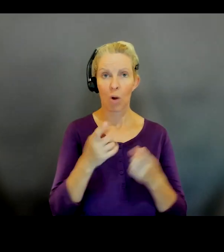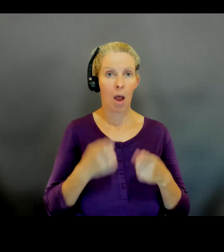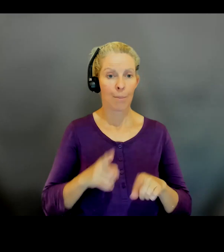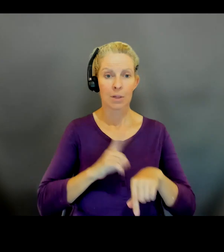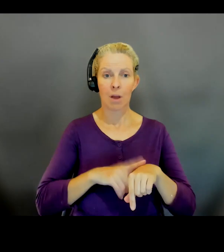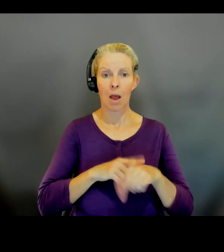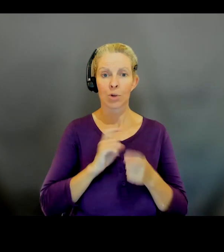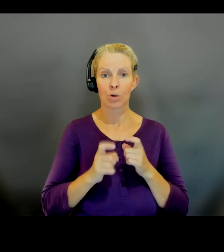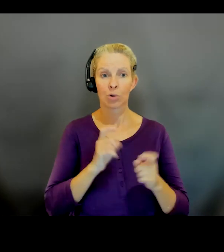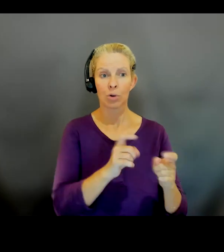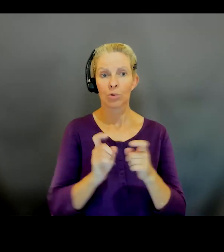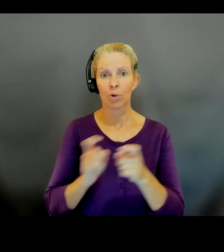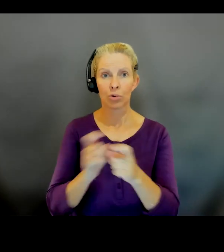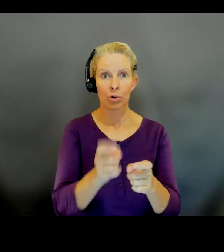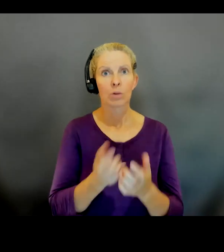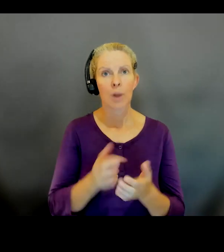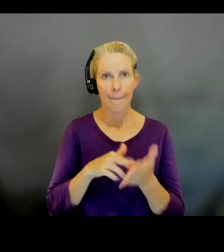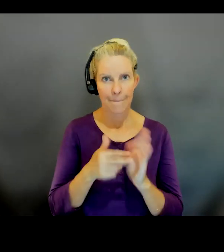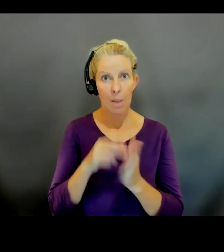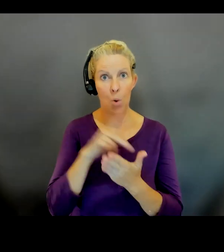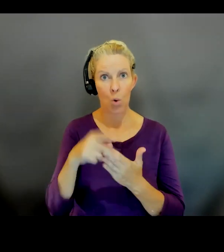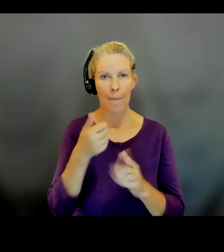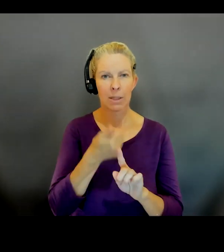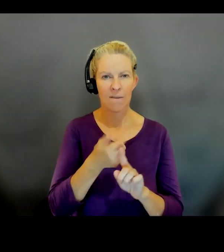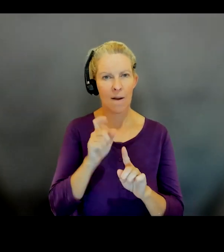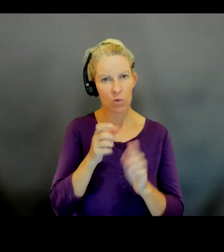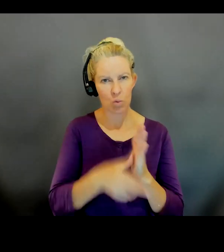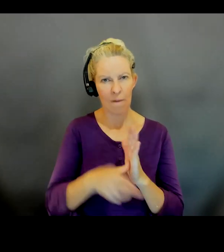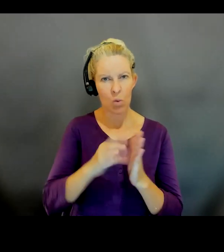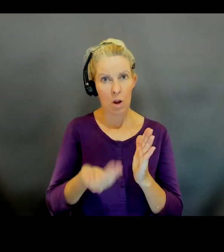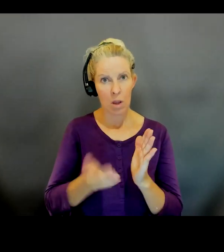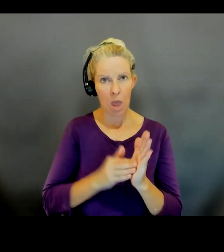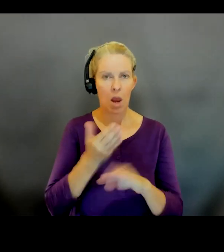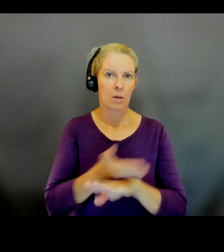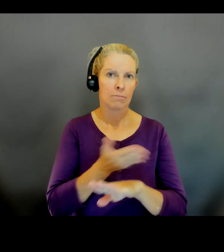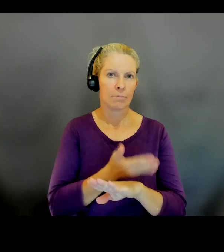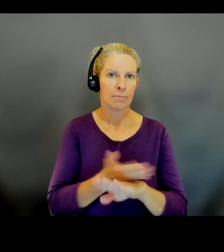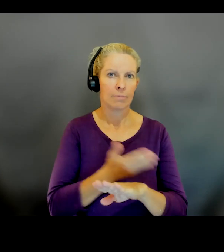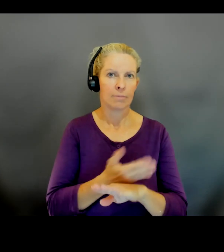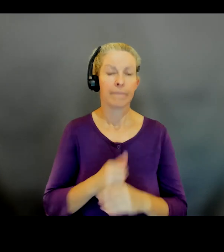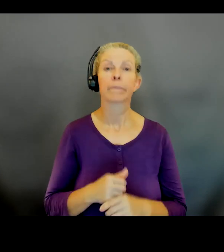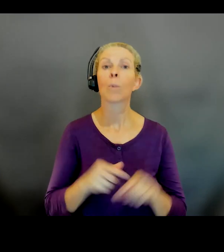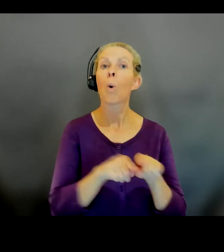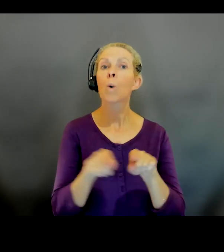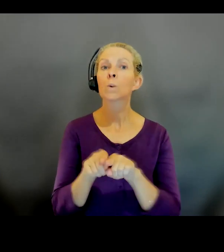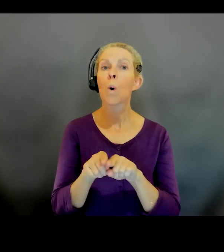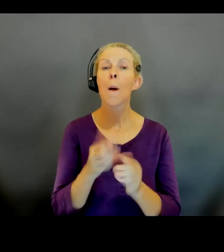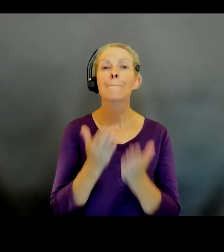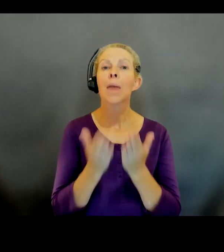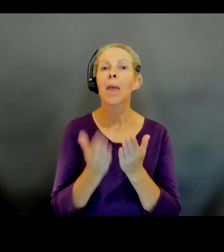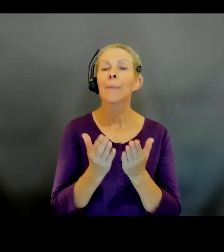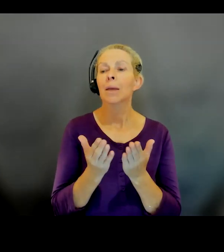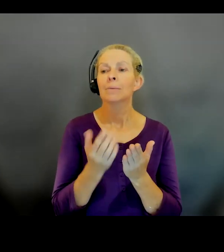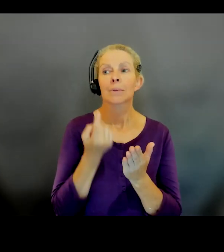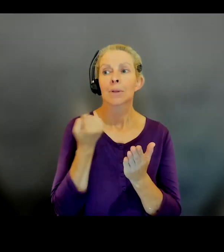truth is that someone may have a bad experience with your product, as you continue to refine it,